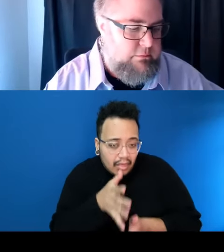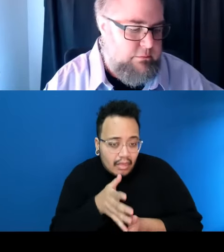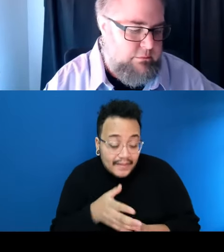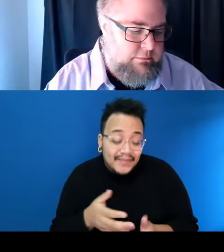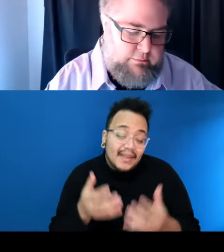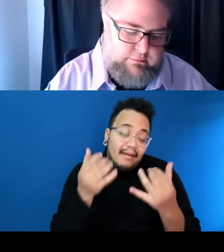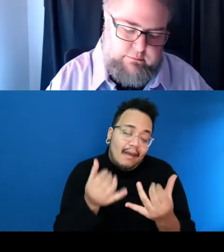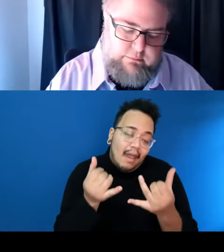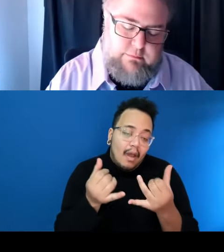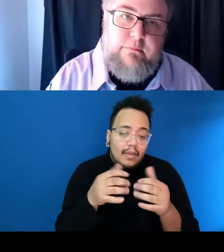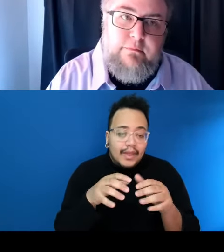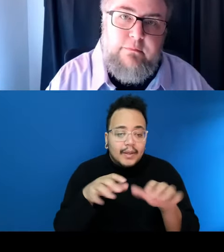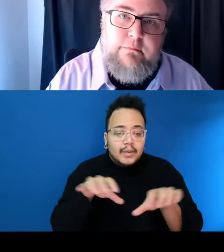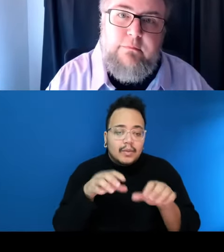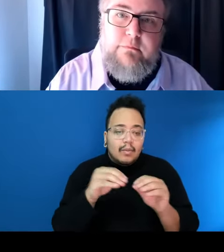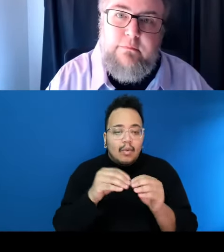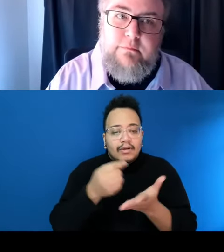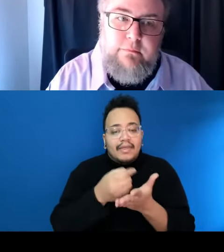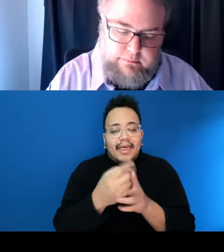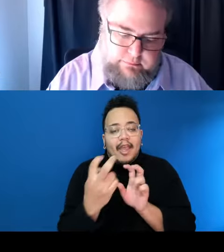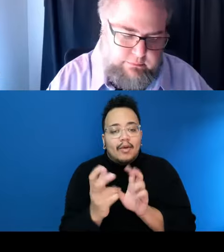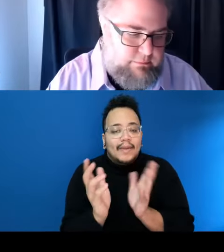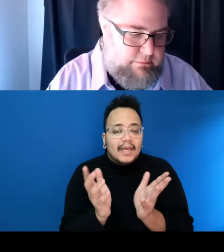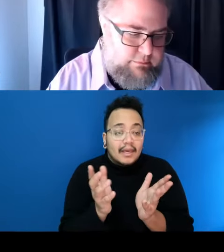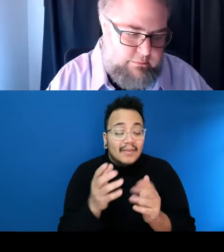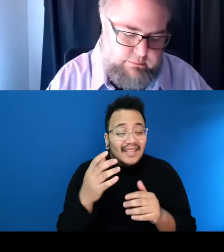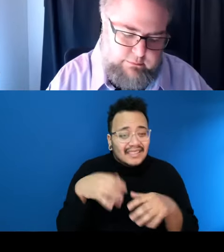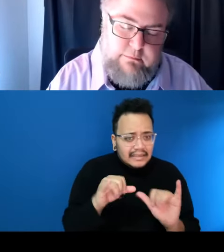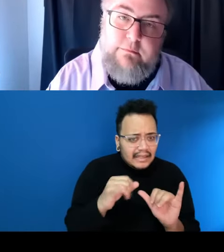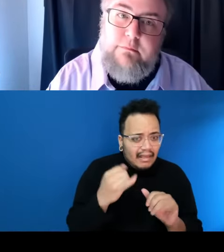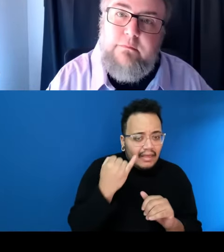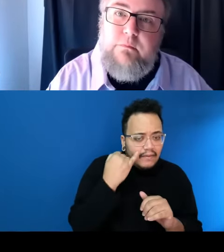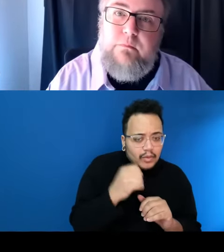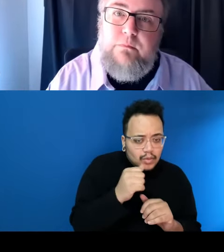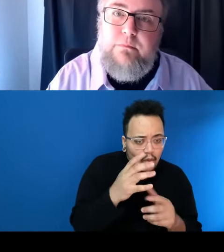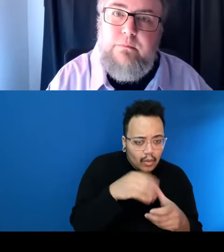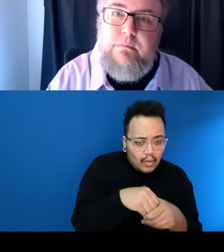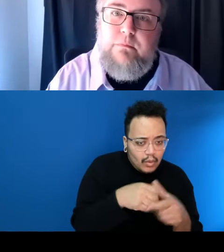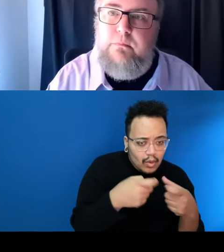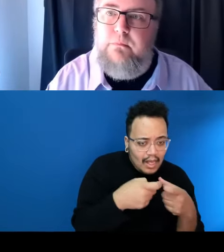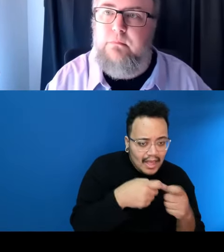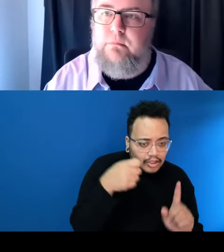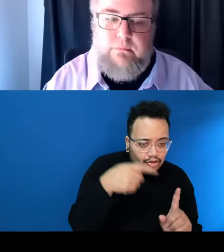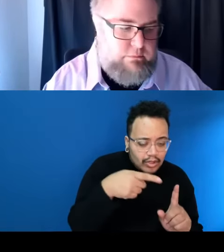but that still even when you take the electro shock therapy out of it, they result in substance abuse,